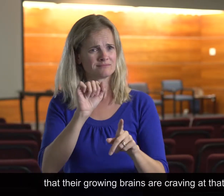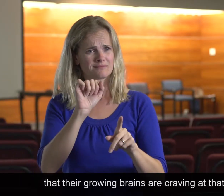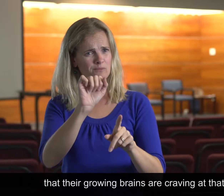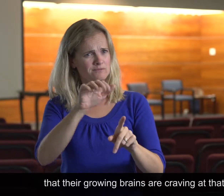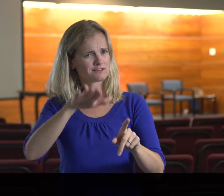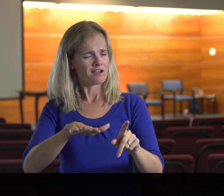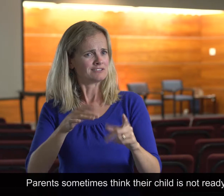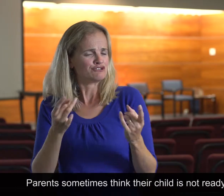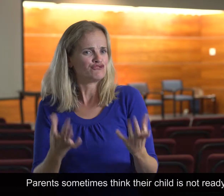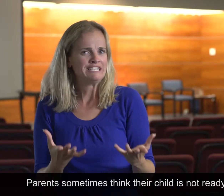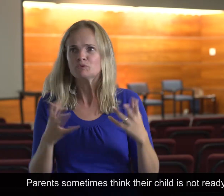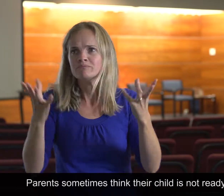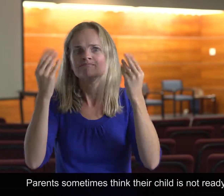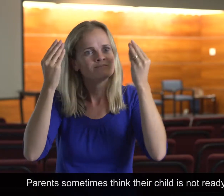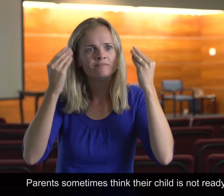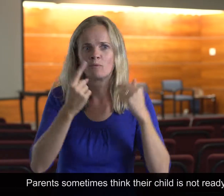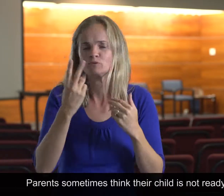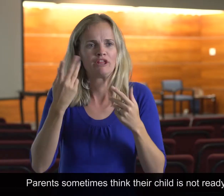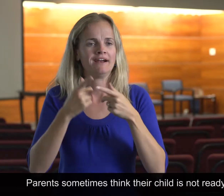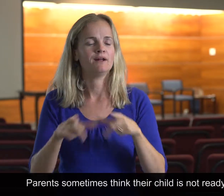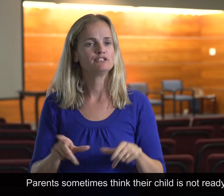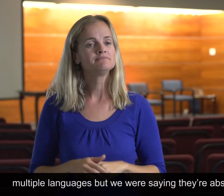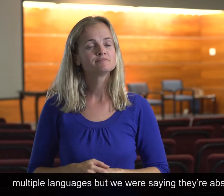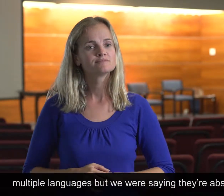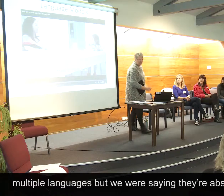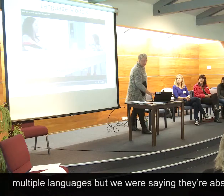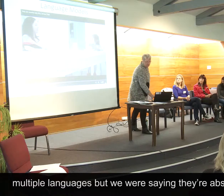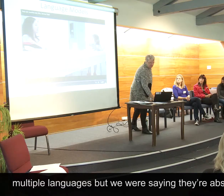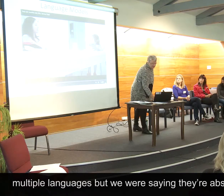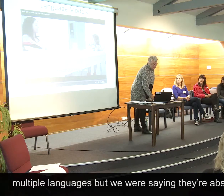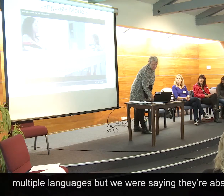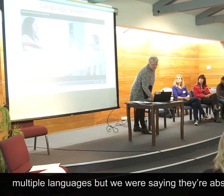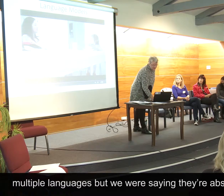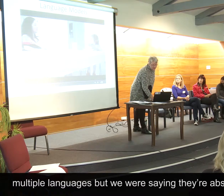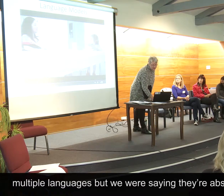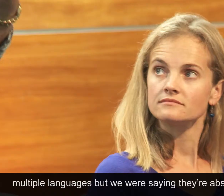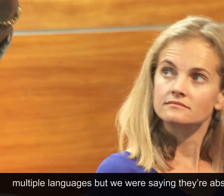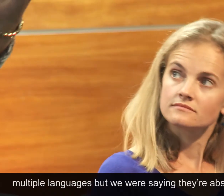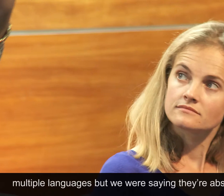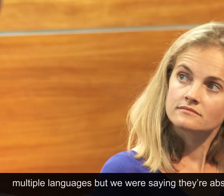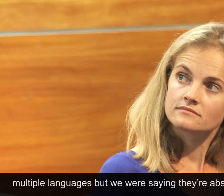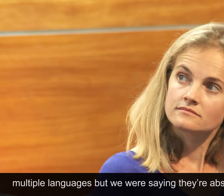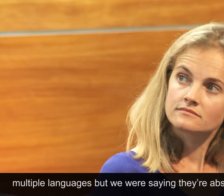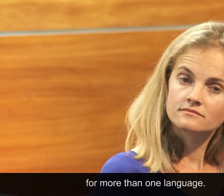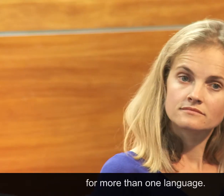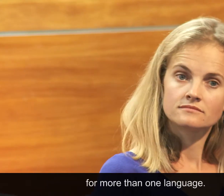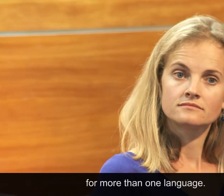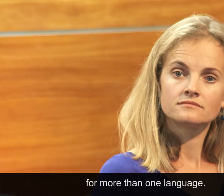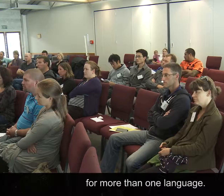time. Parents sometimes think that their child is not ready for these multiple languages but we were saying they are absolutely ready for more than one language.